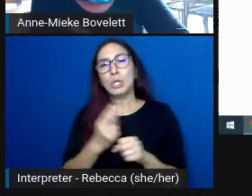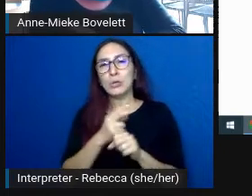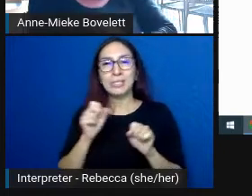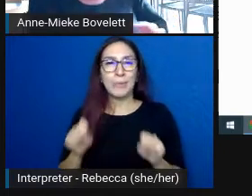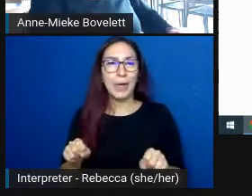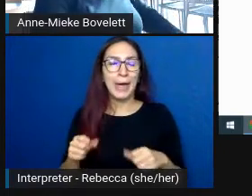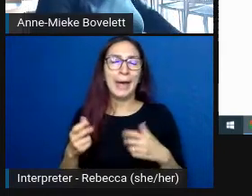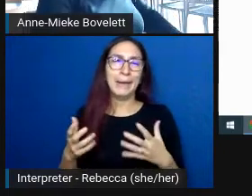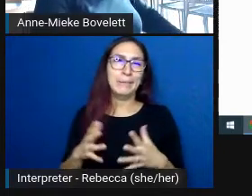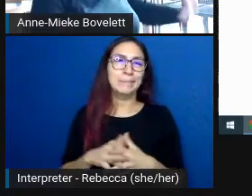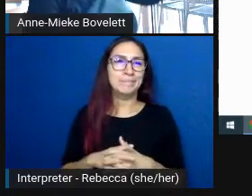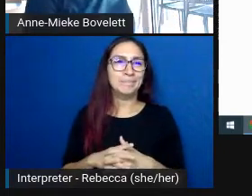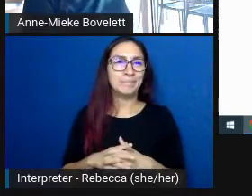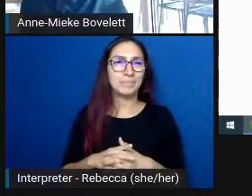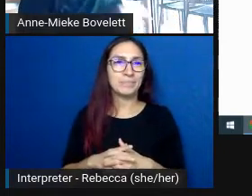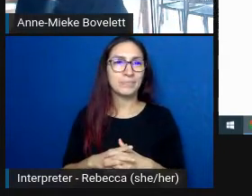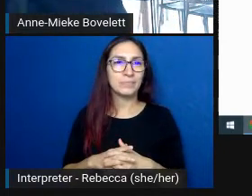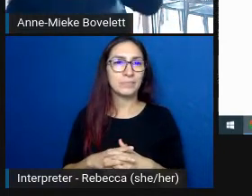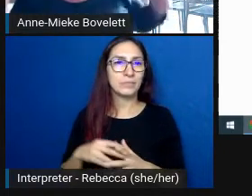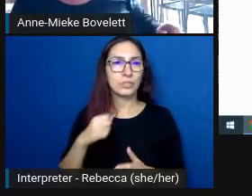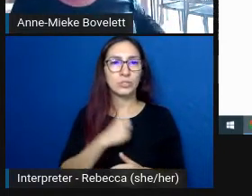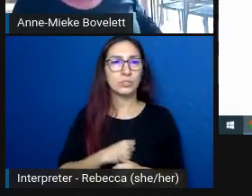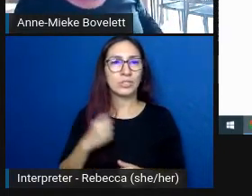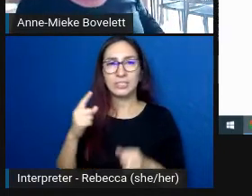Is there someone here in the background? No. Excuse me.